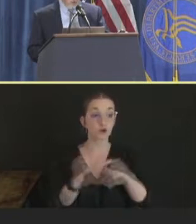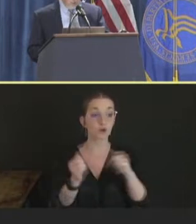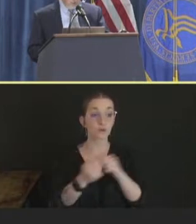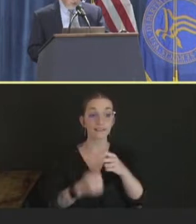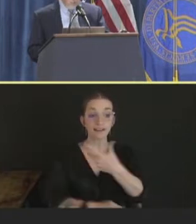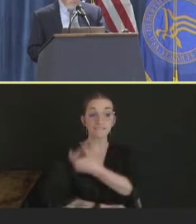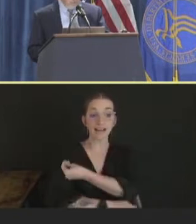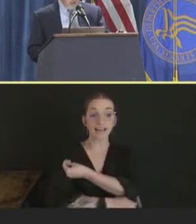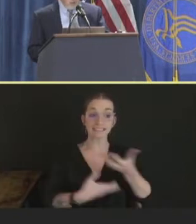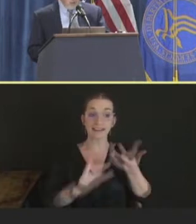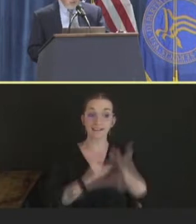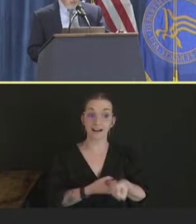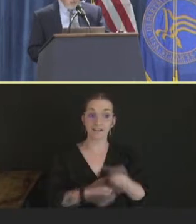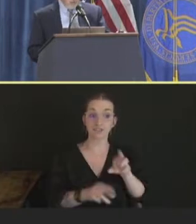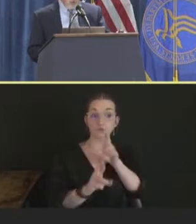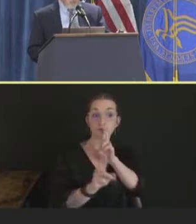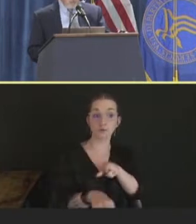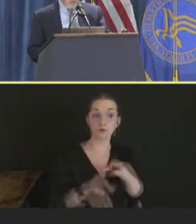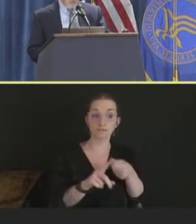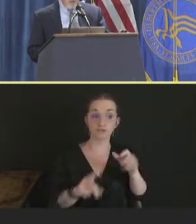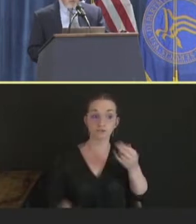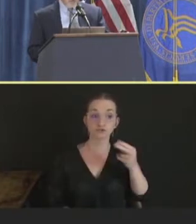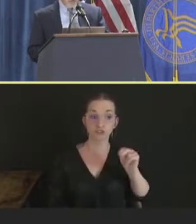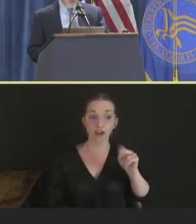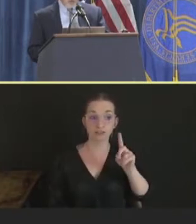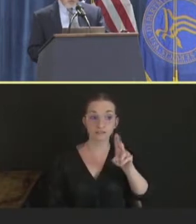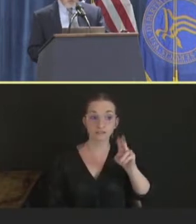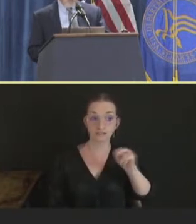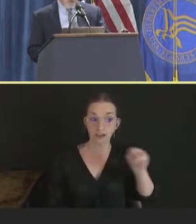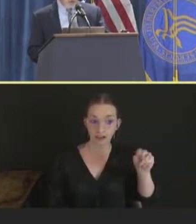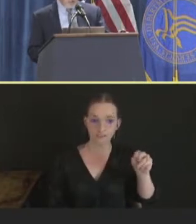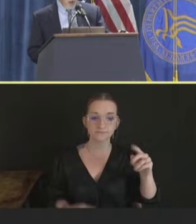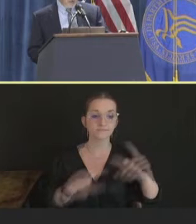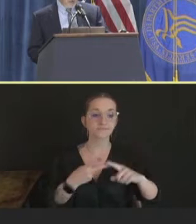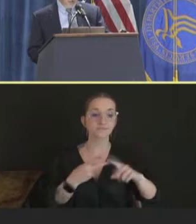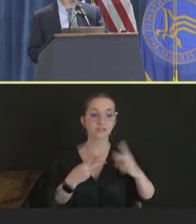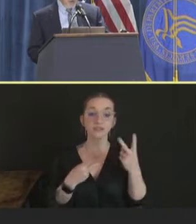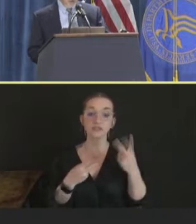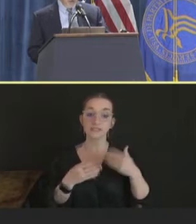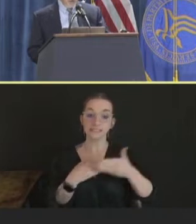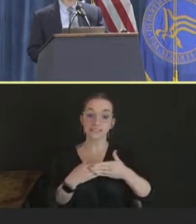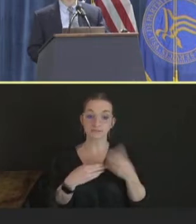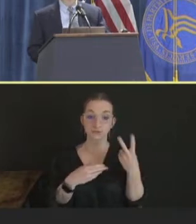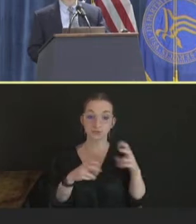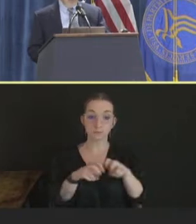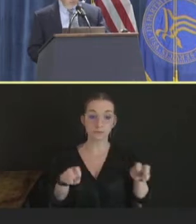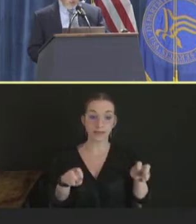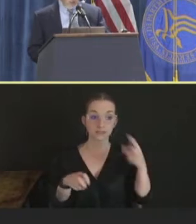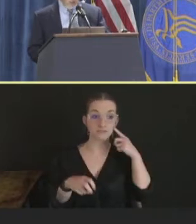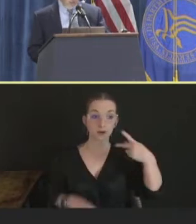who's our chair. We'll then hear from two panels on polio and monkeypox as well as the session on avian flu monitoring.